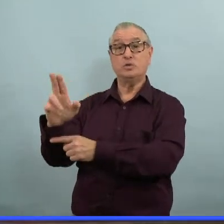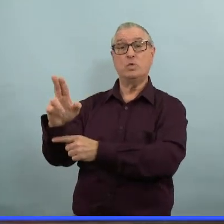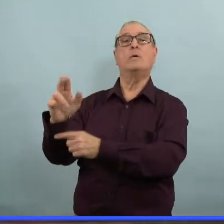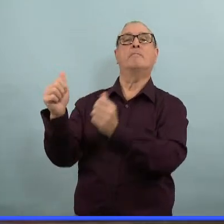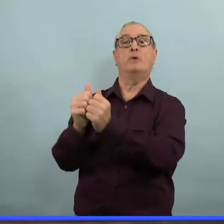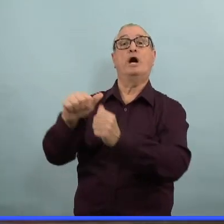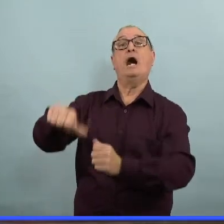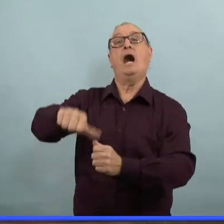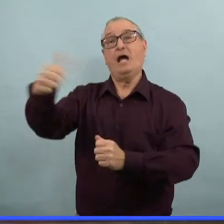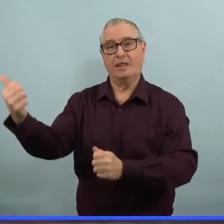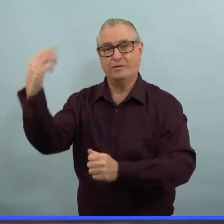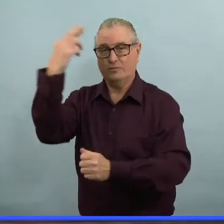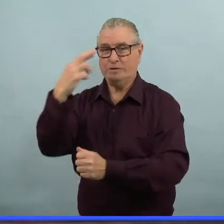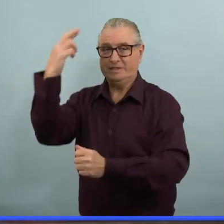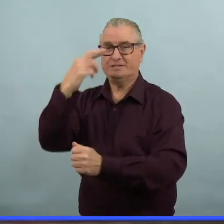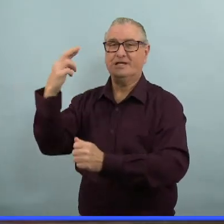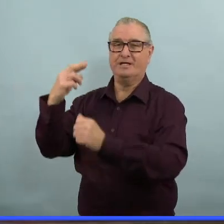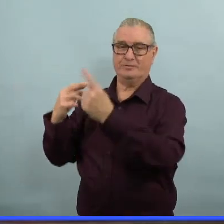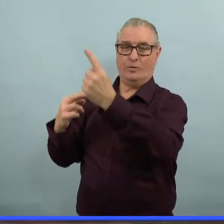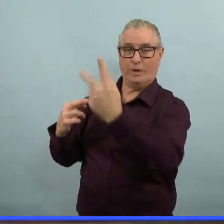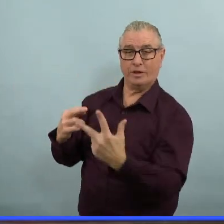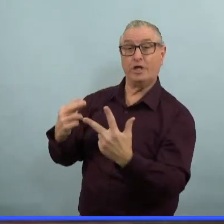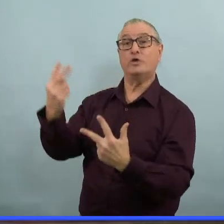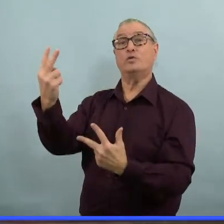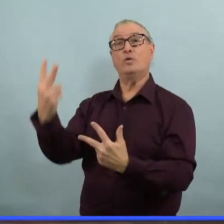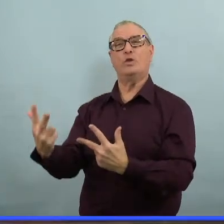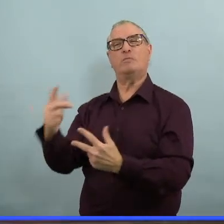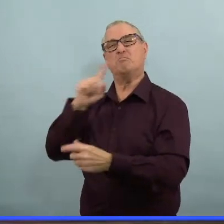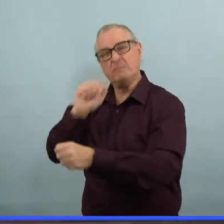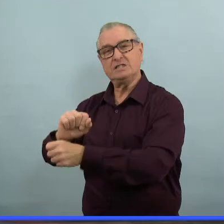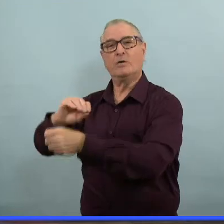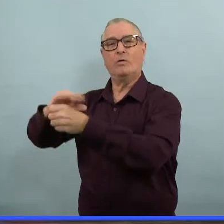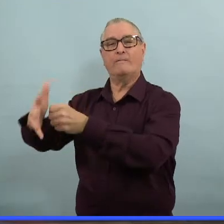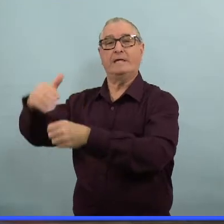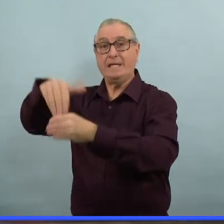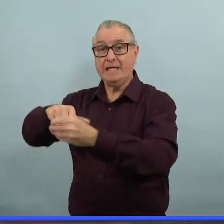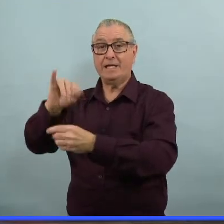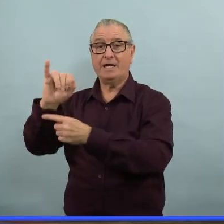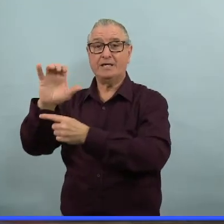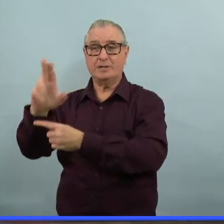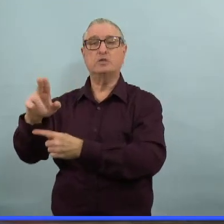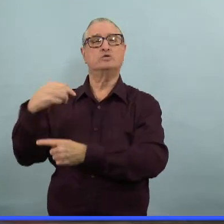it's certainly relevant uh to the way we look at our numbers um when we look at those icu